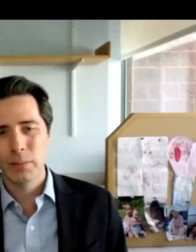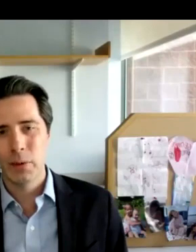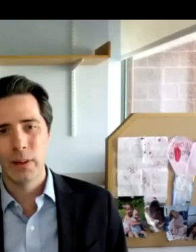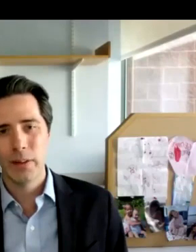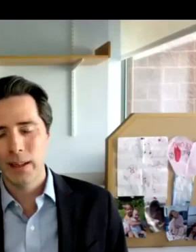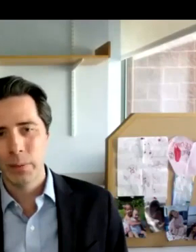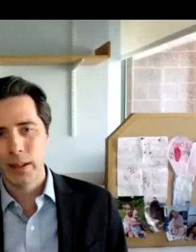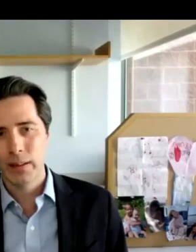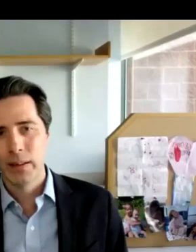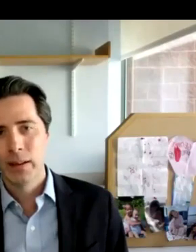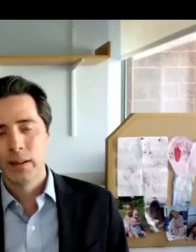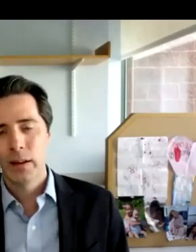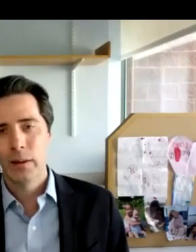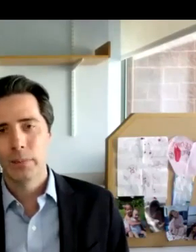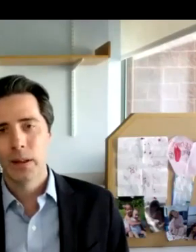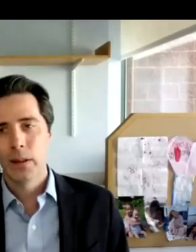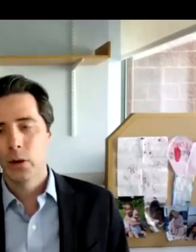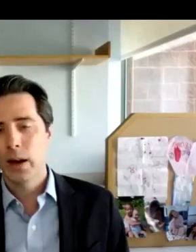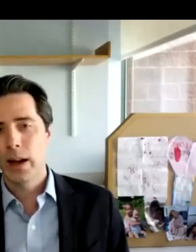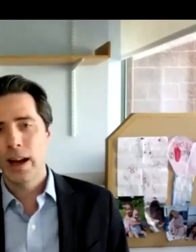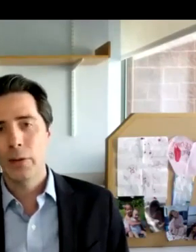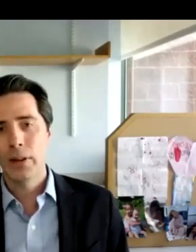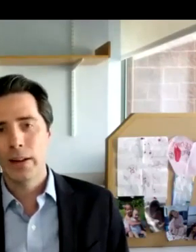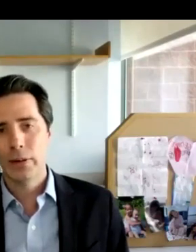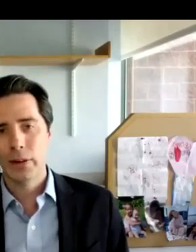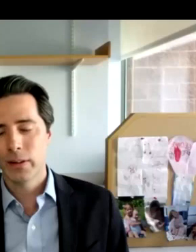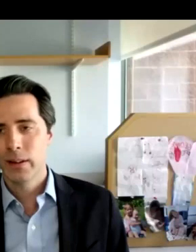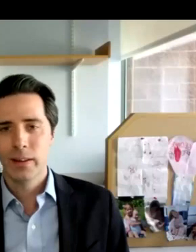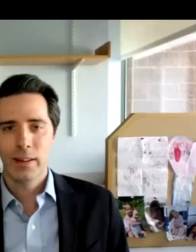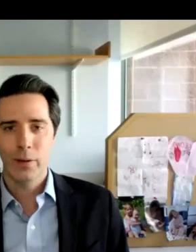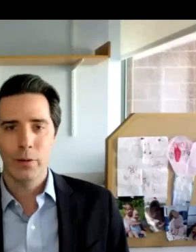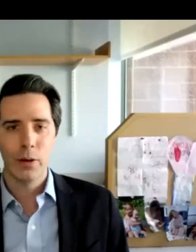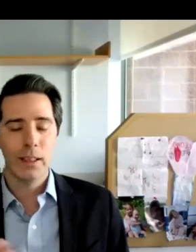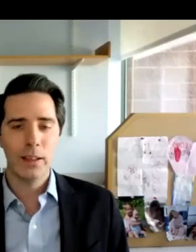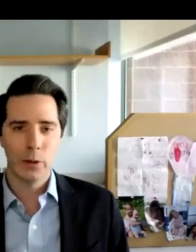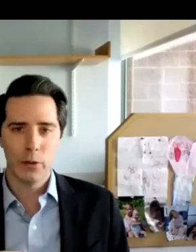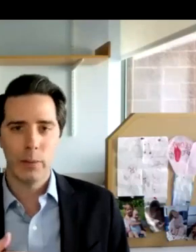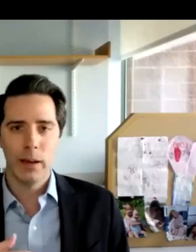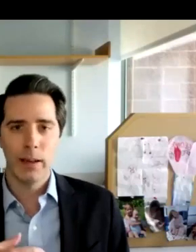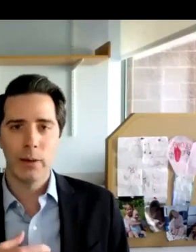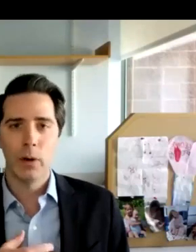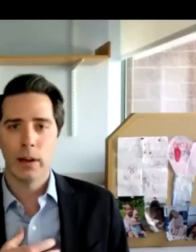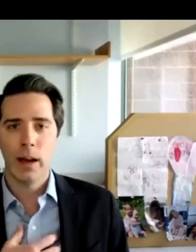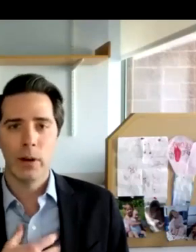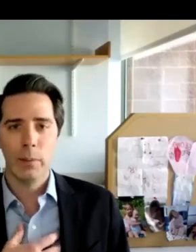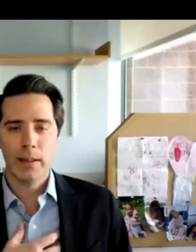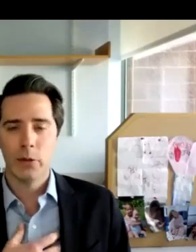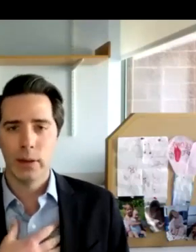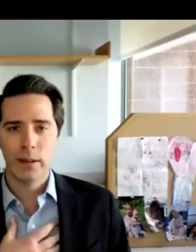but without the implant so I would never Force any sort of